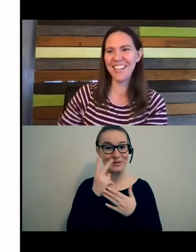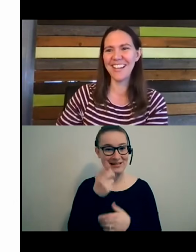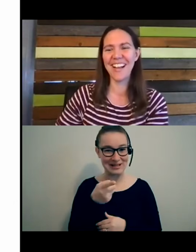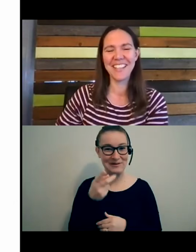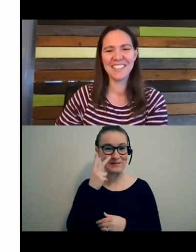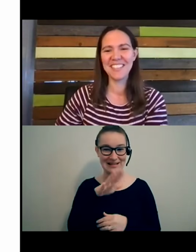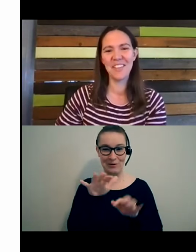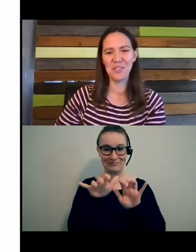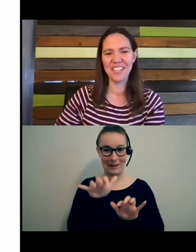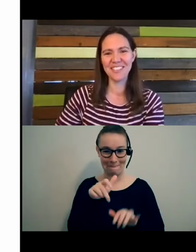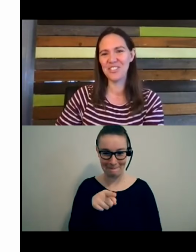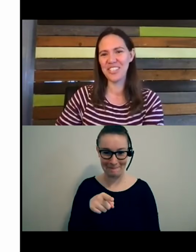I can't see everyone on the screen.